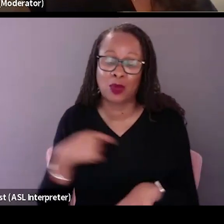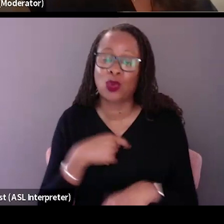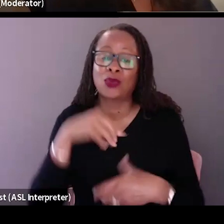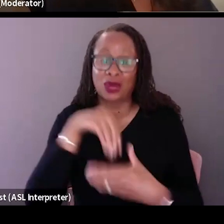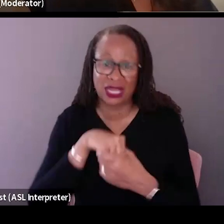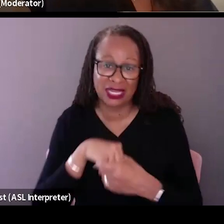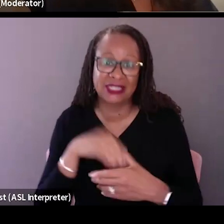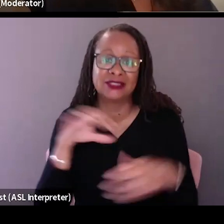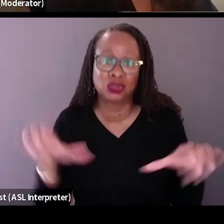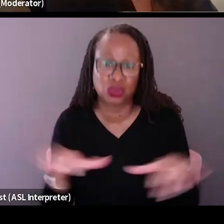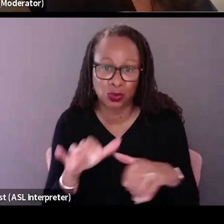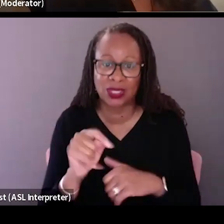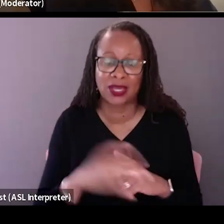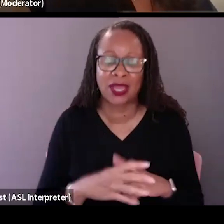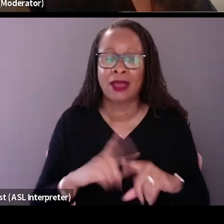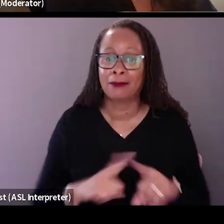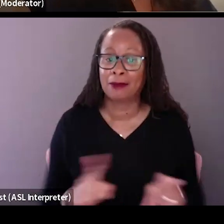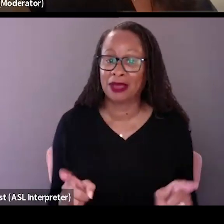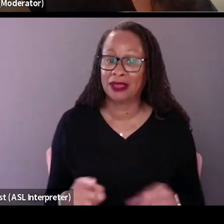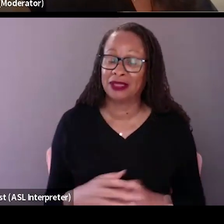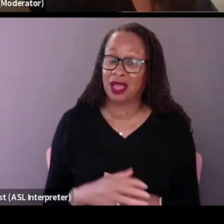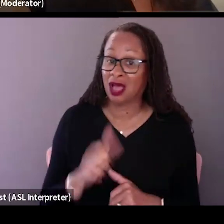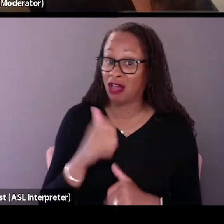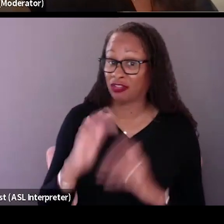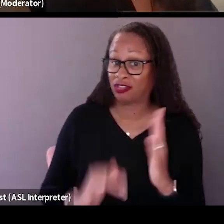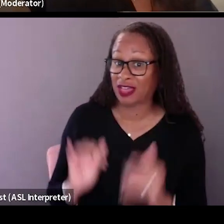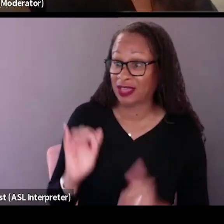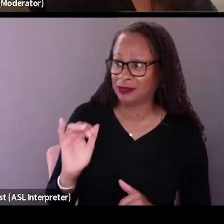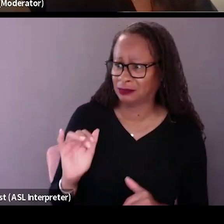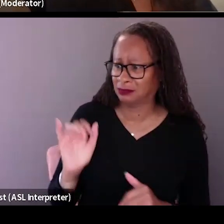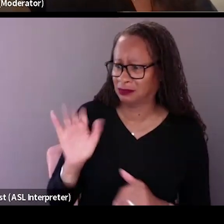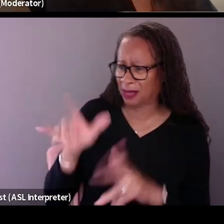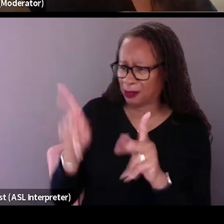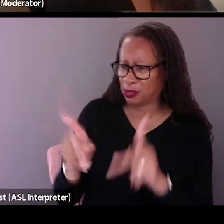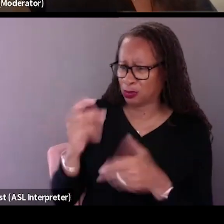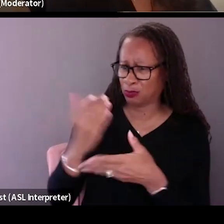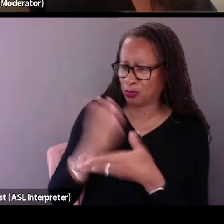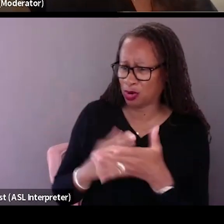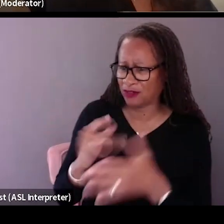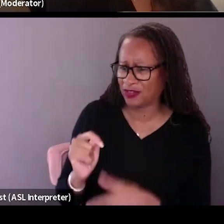But other than like, is this person part of it? There's always that thing you have that,